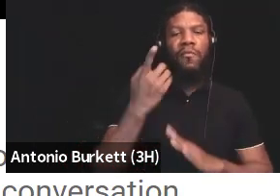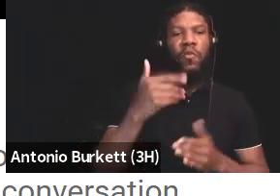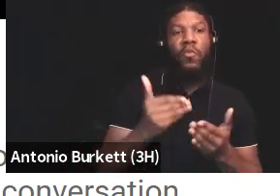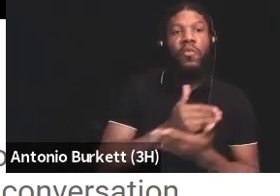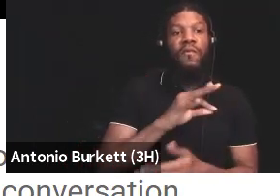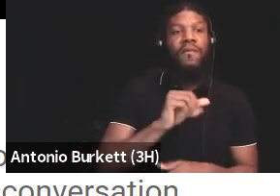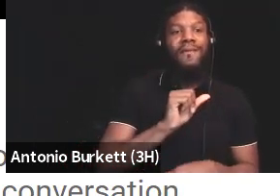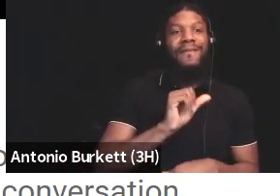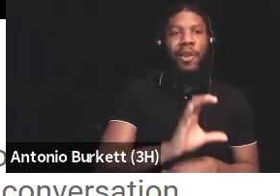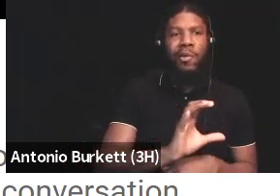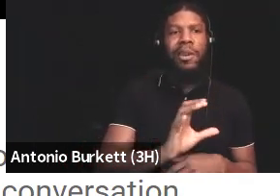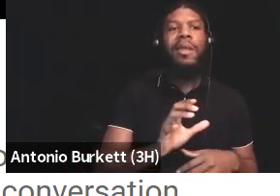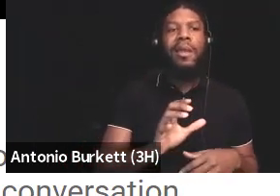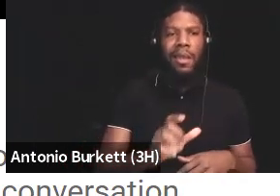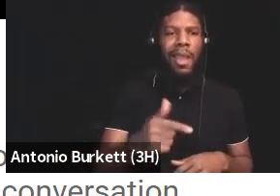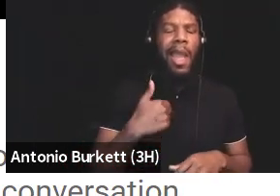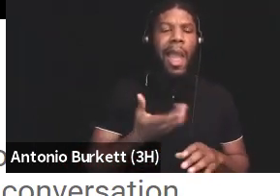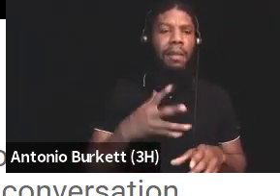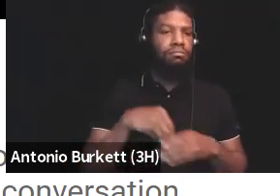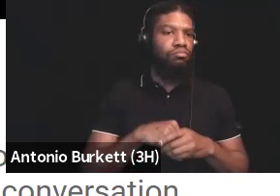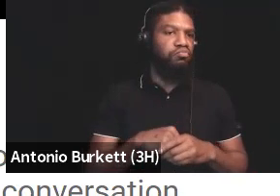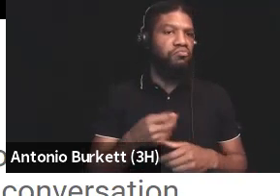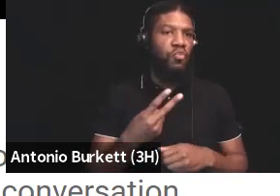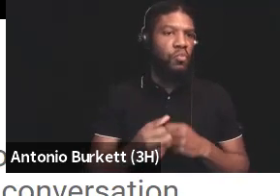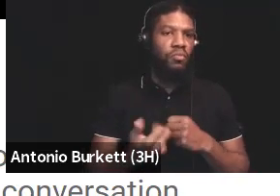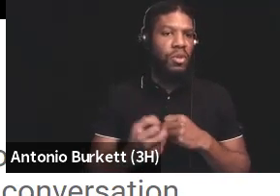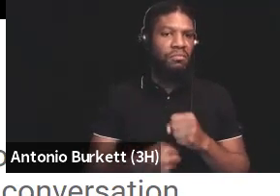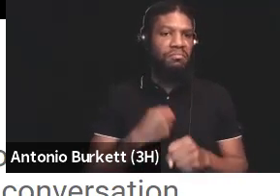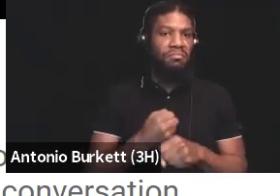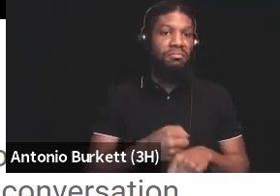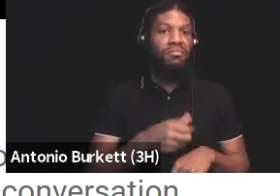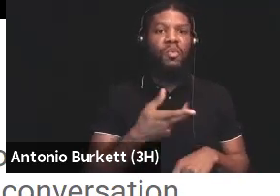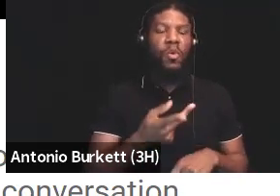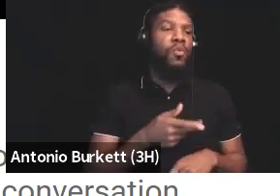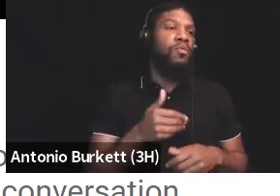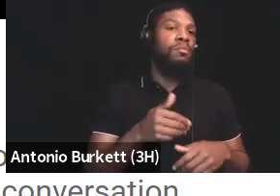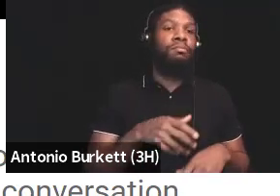a few years-- were established like two-to-three year faculty work with new faculty in a safe space